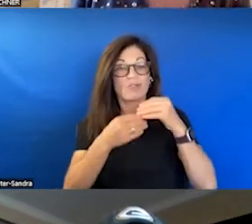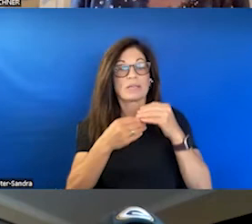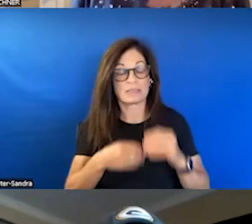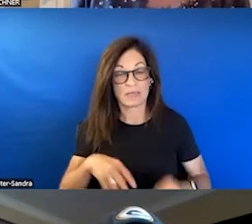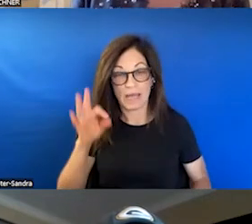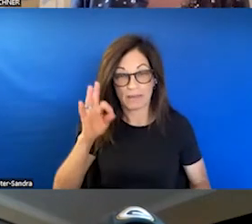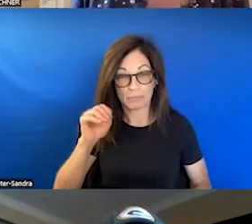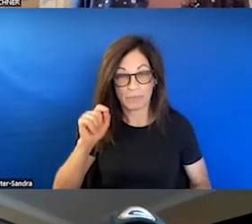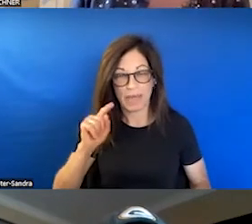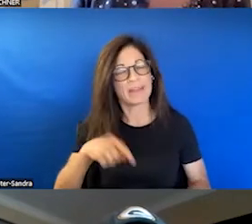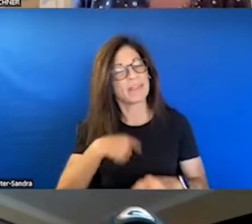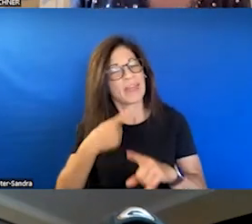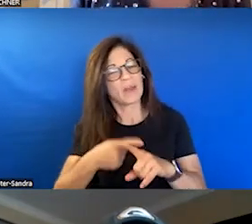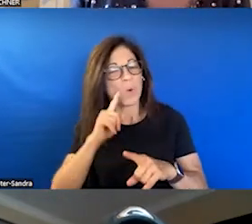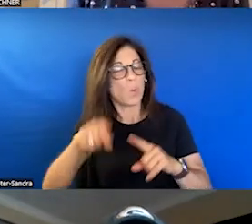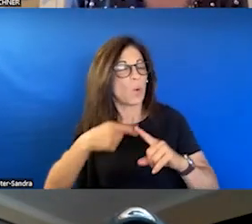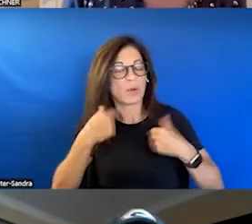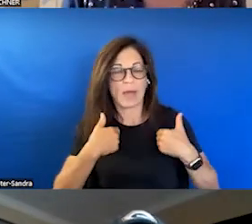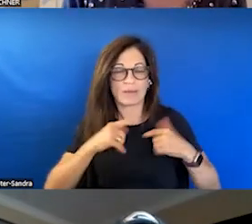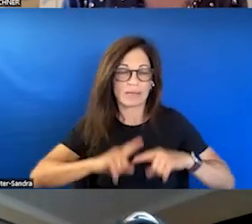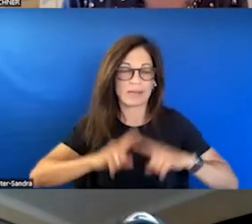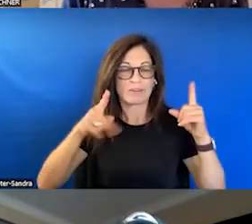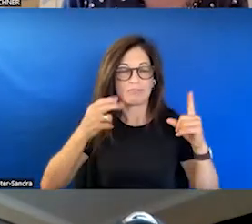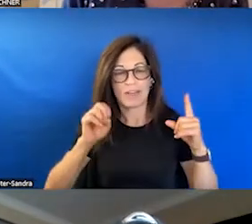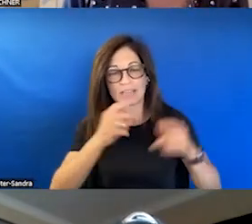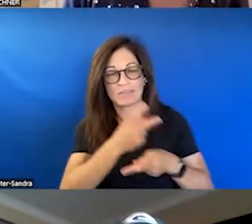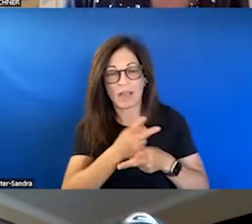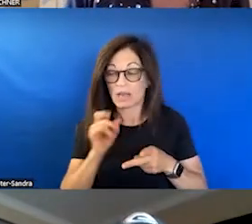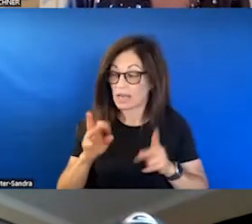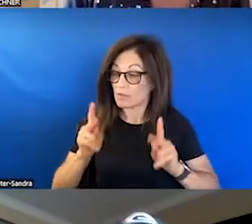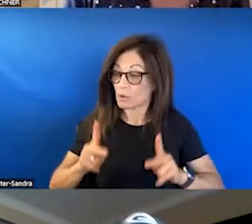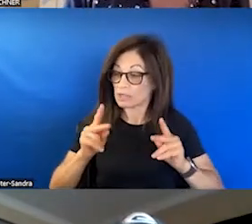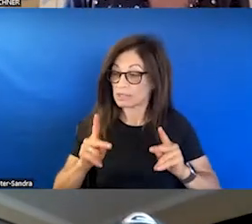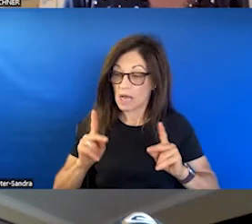A DIFFERENT PHASE OF CARE, WHETHER SOME ONE IS MOVING ON TO, MAYBE, HIGHER INTENSITY CARE, MAYBE